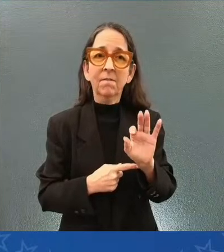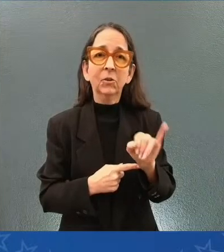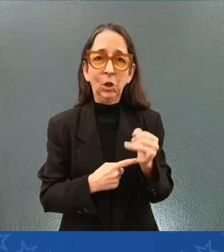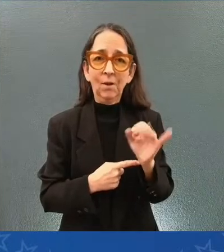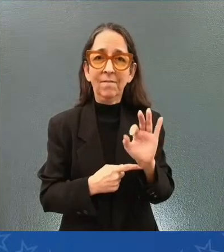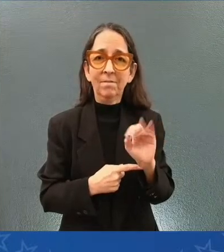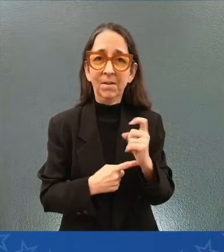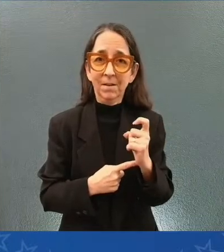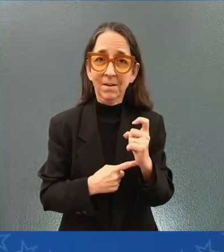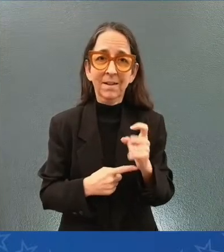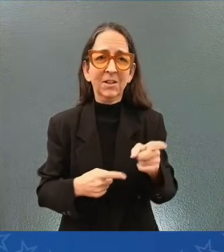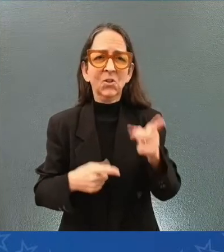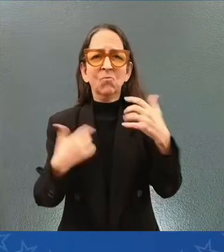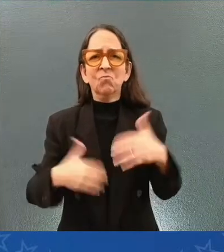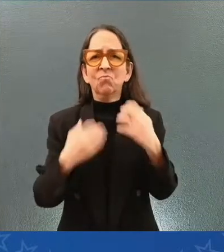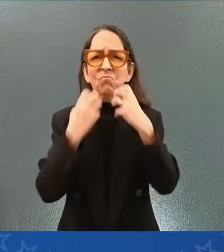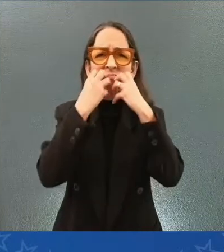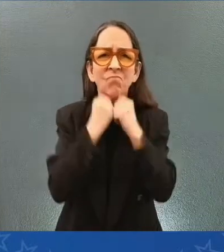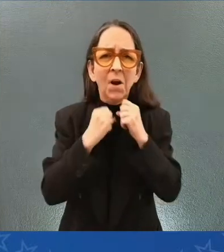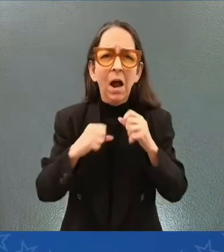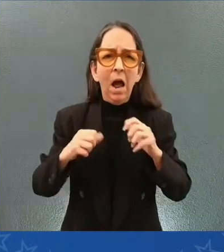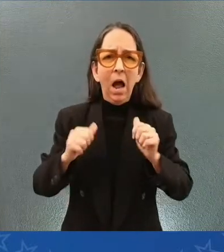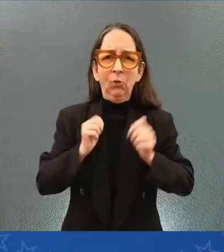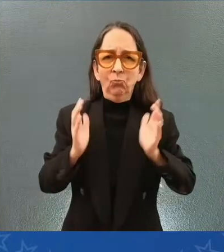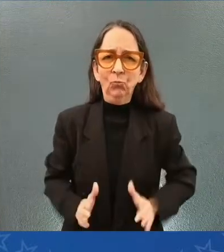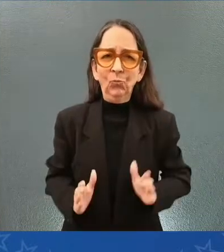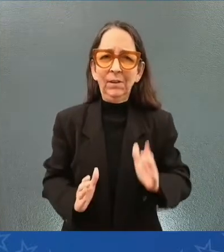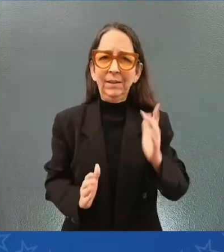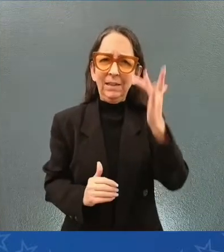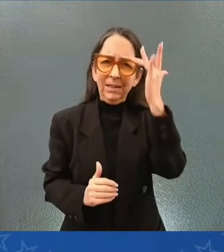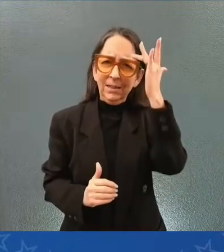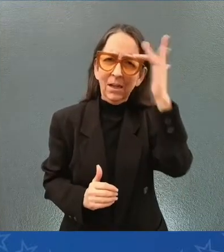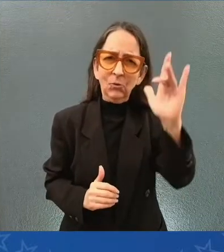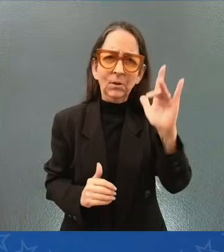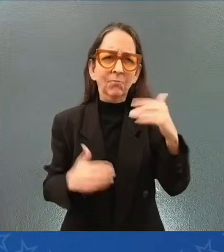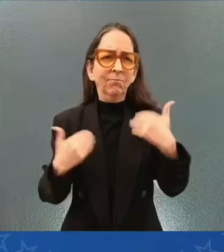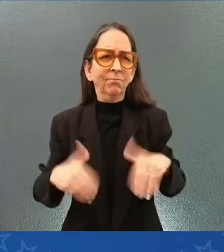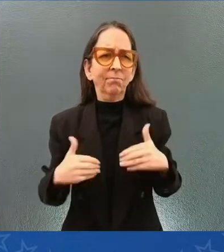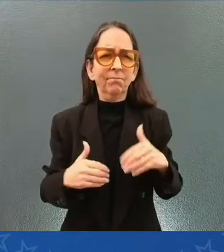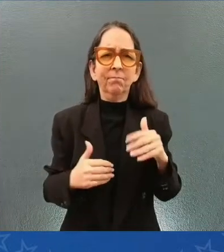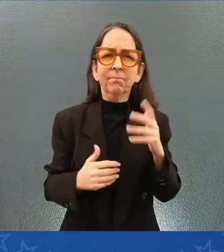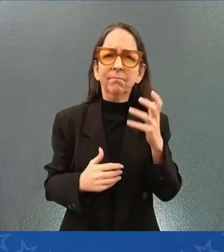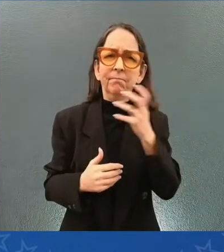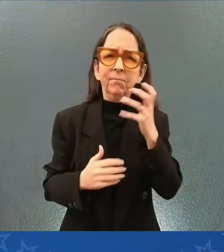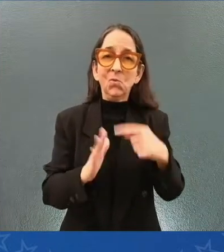With remarkable wit and charm, he introduced iconic characters to the center of American culture.